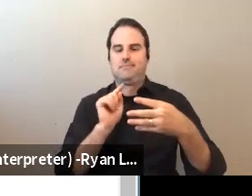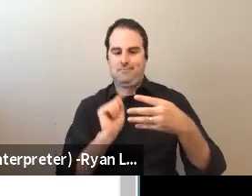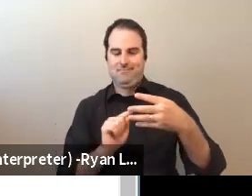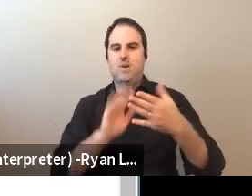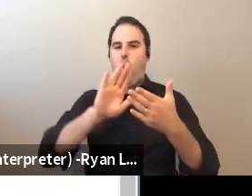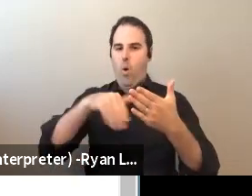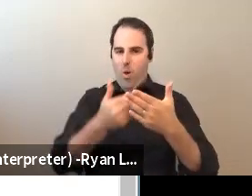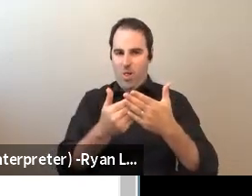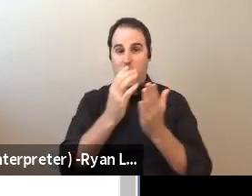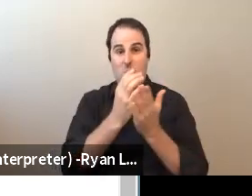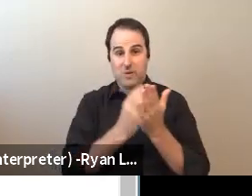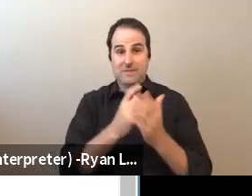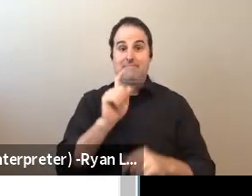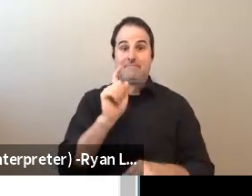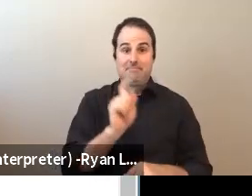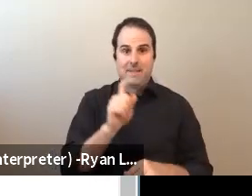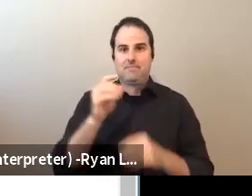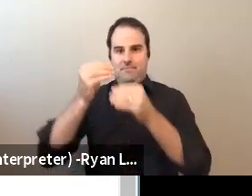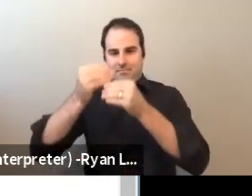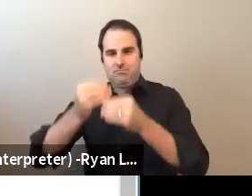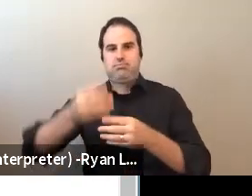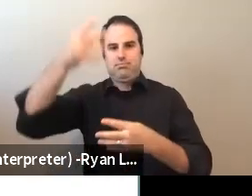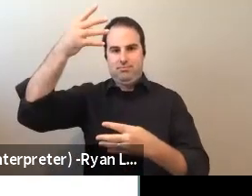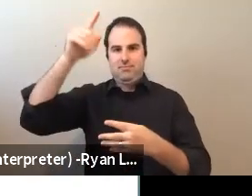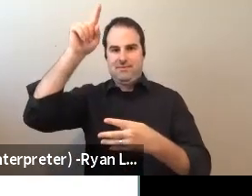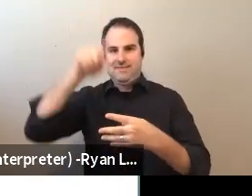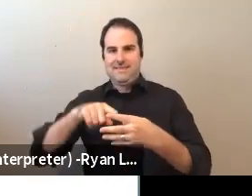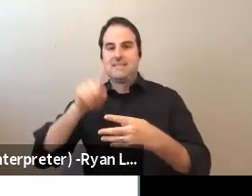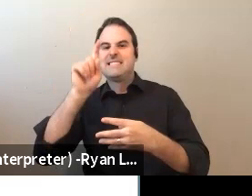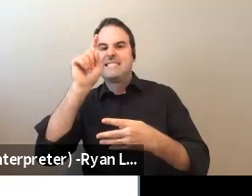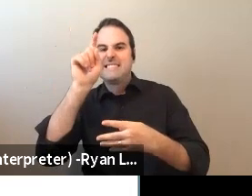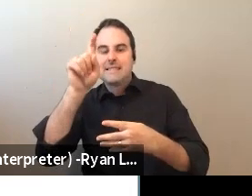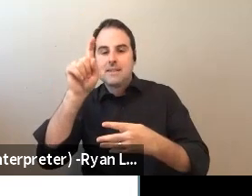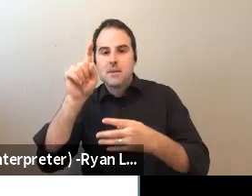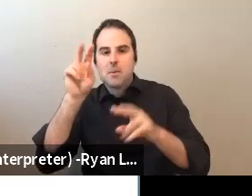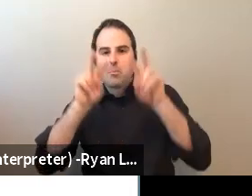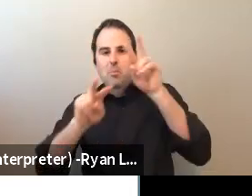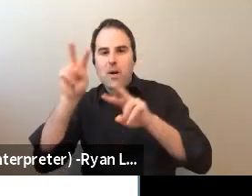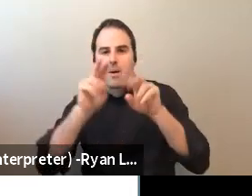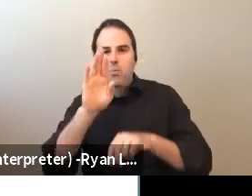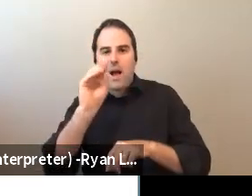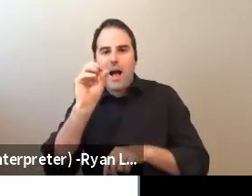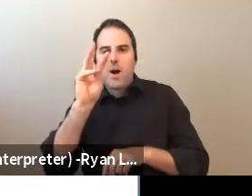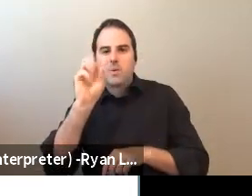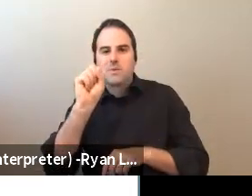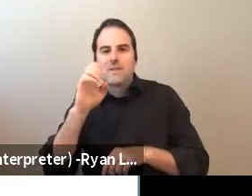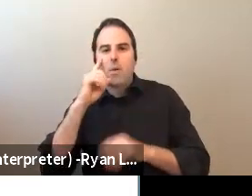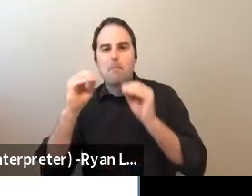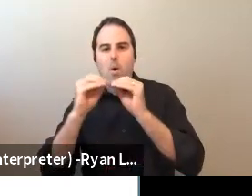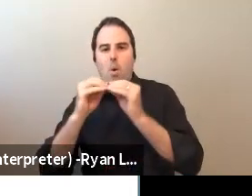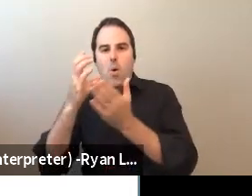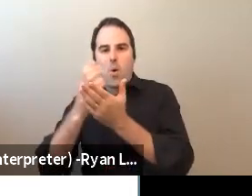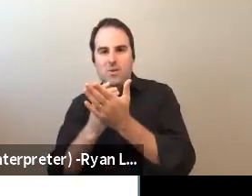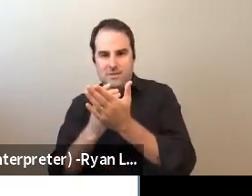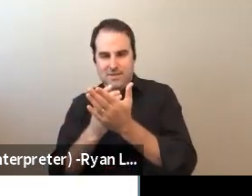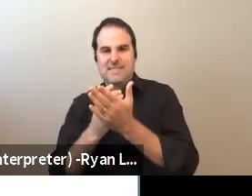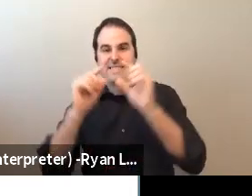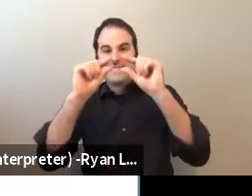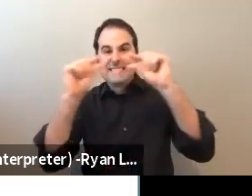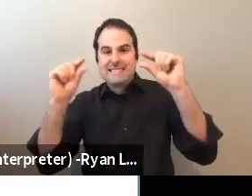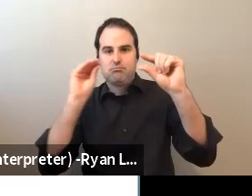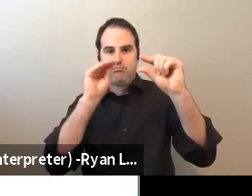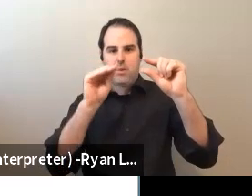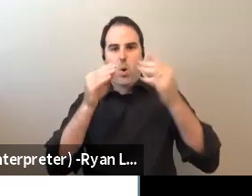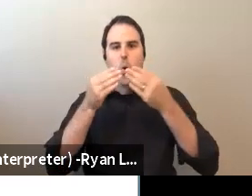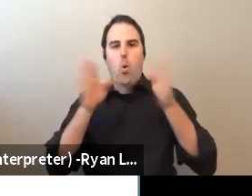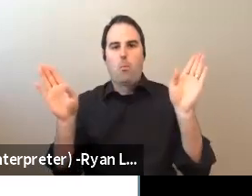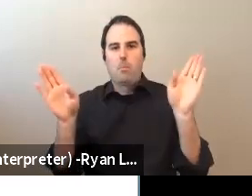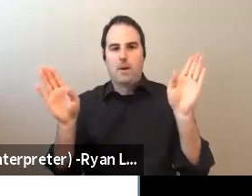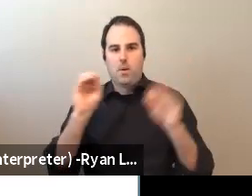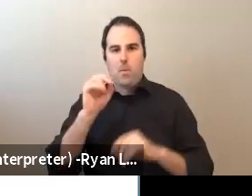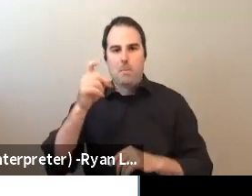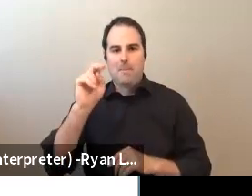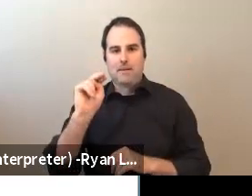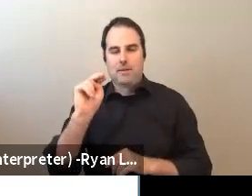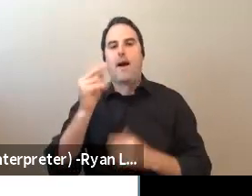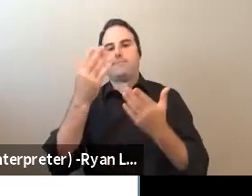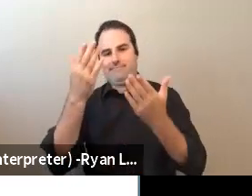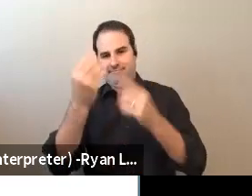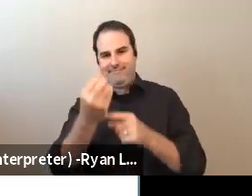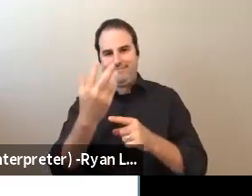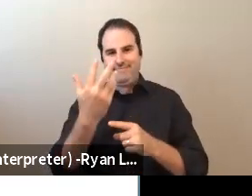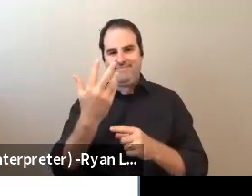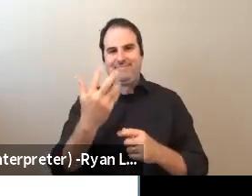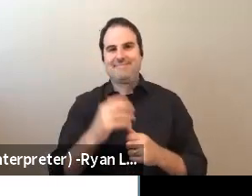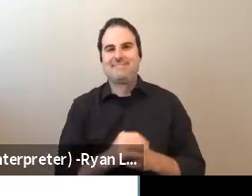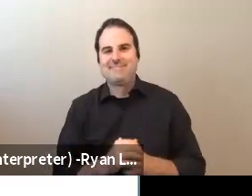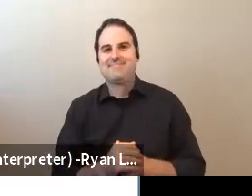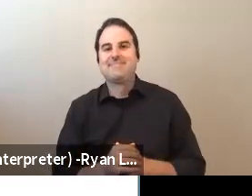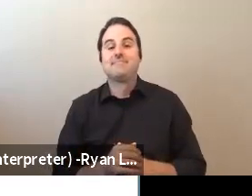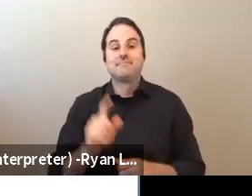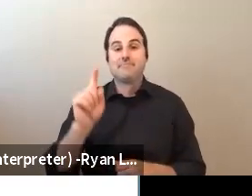Sally Potter: And then that brings up the browse for more courses button and here you can type. I think if you just type open it comes up. Yeah. And then it looks just like this and then you can you can join the course from here.